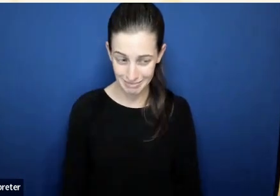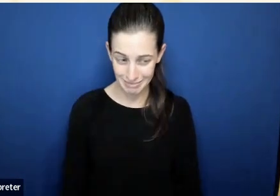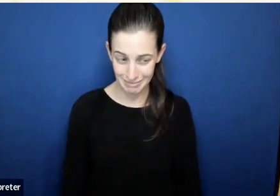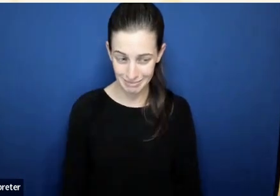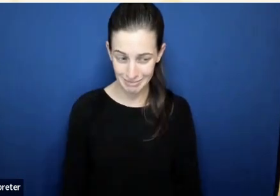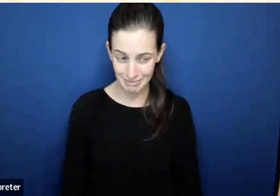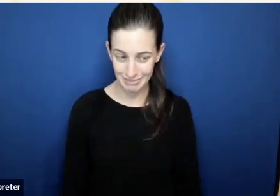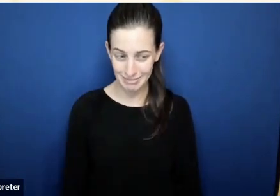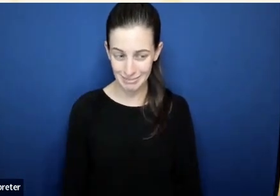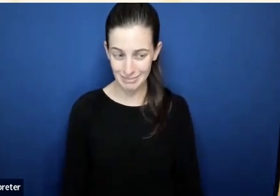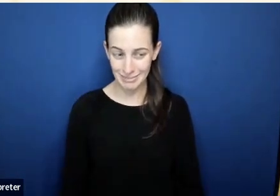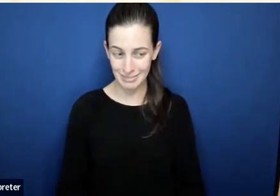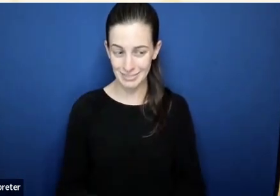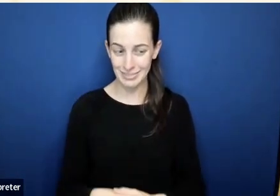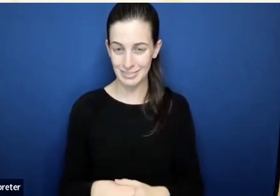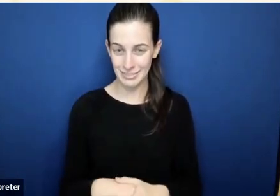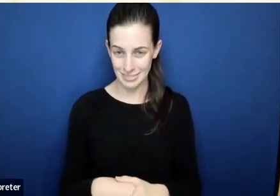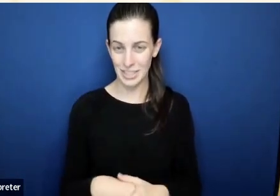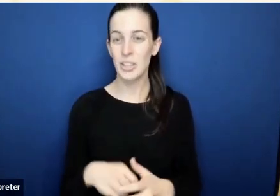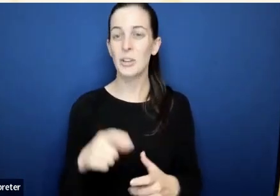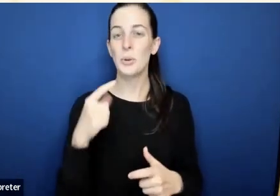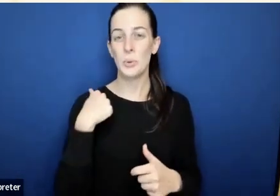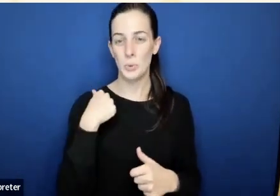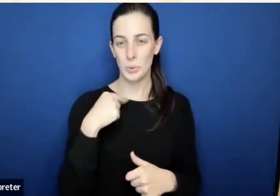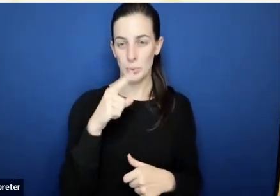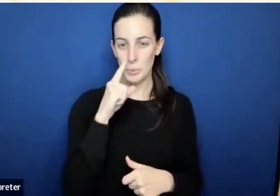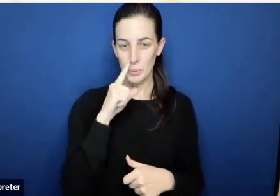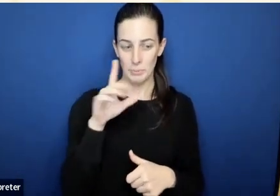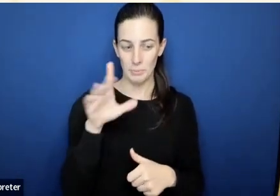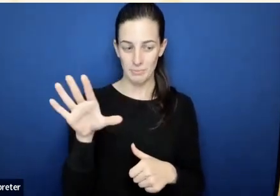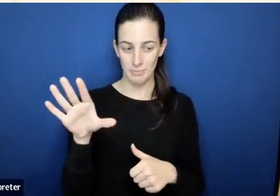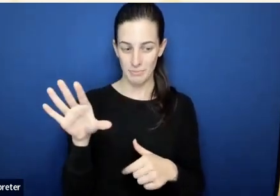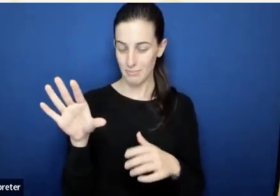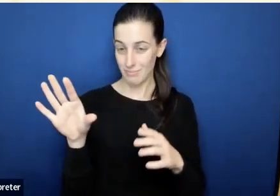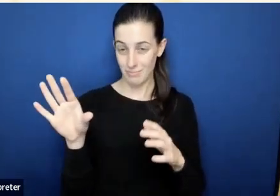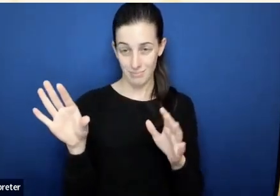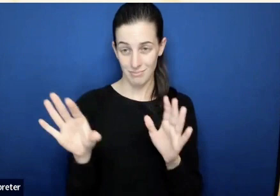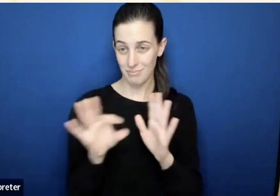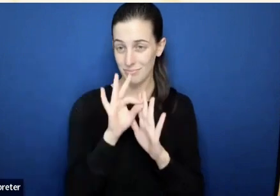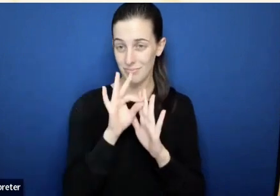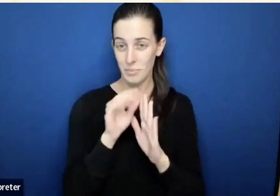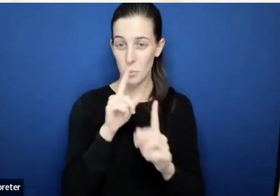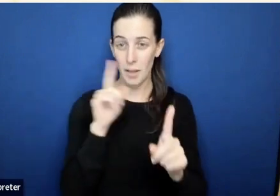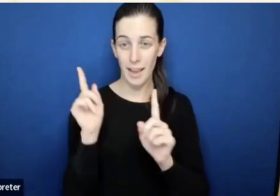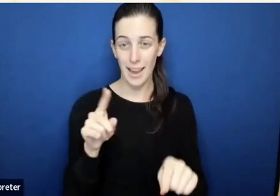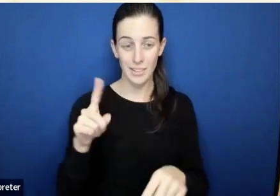Please feel free to add your questions in the Zoom Q&A section, and we will answer them at the end of the session.